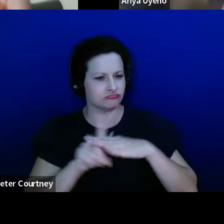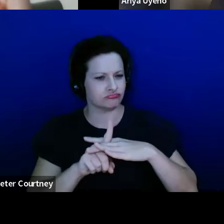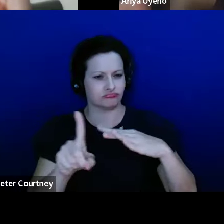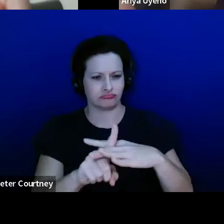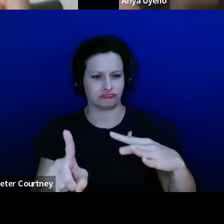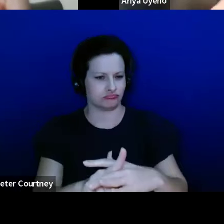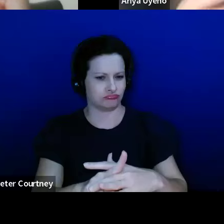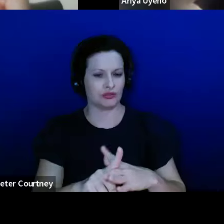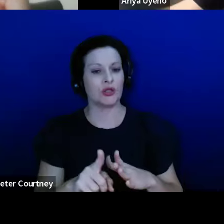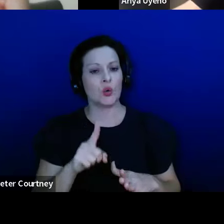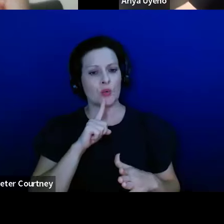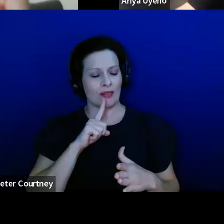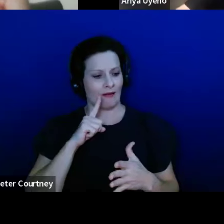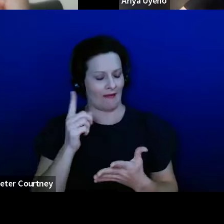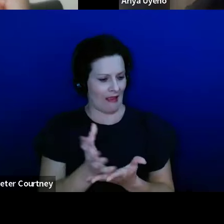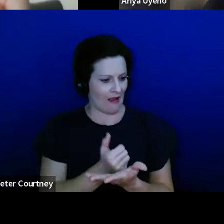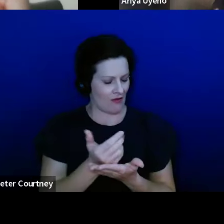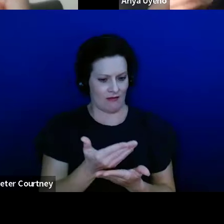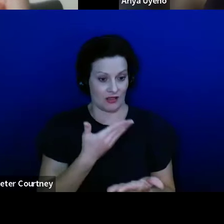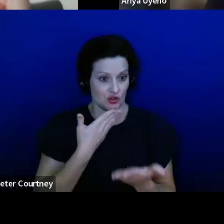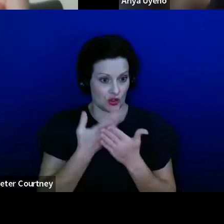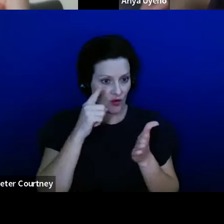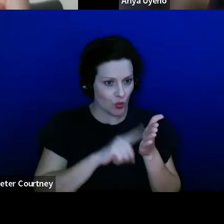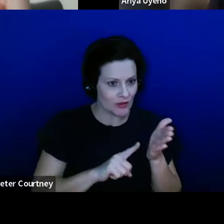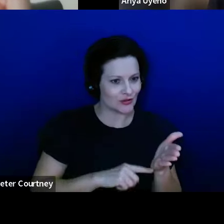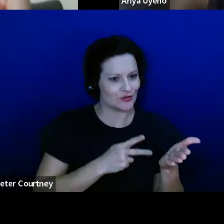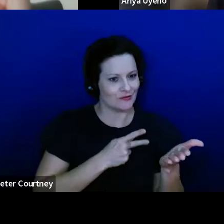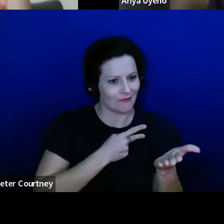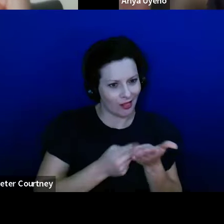well, all of these traits are ideal for research. You fail over and over again and